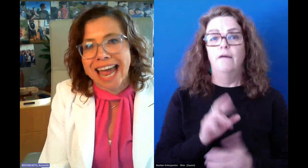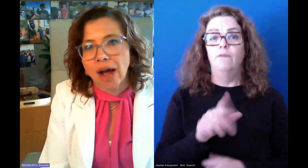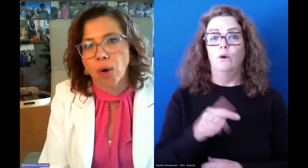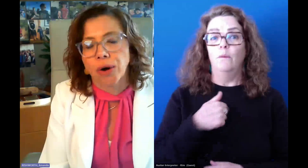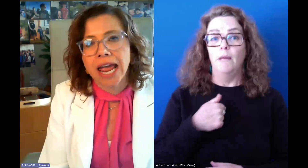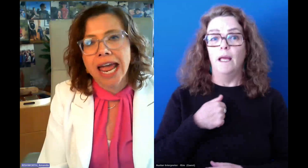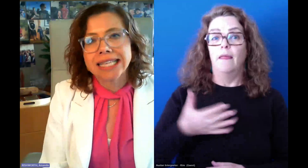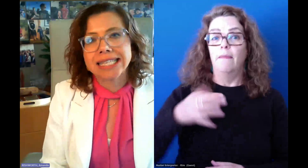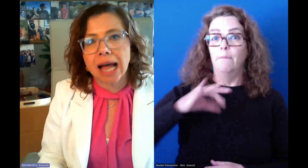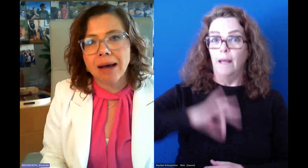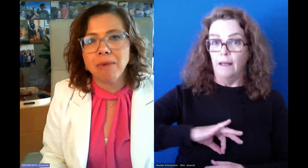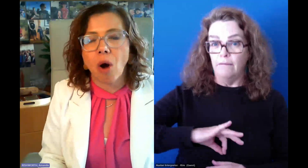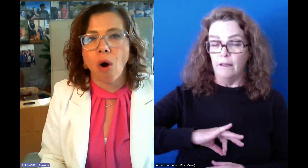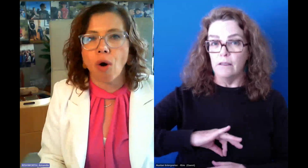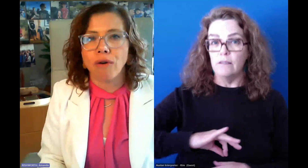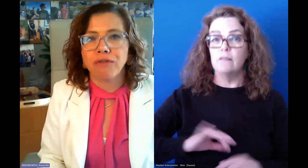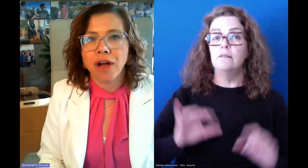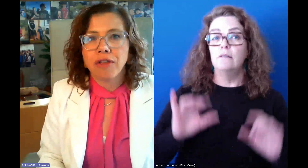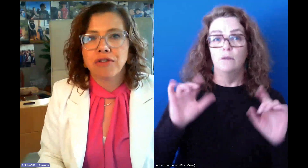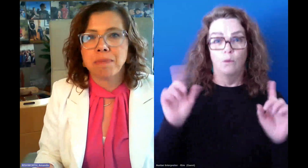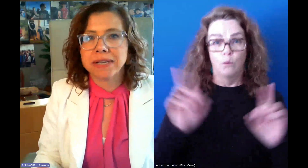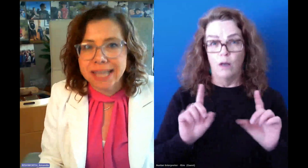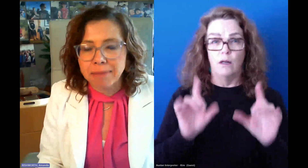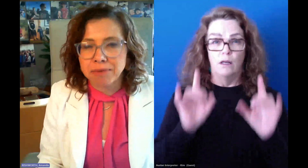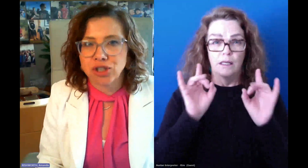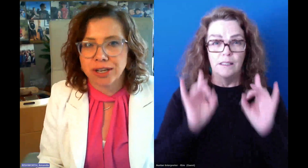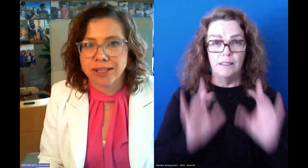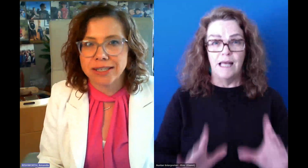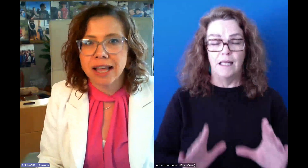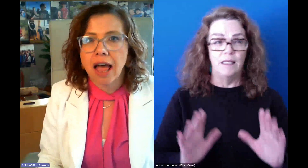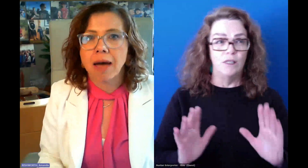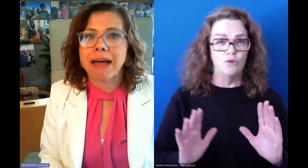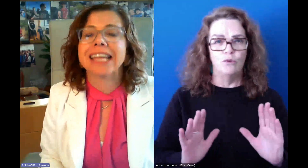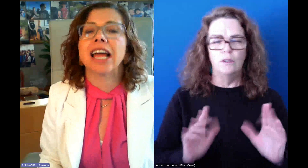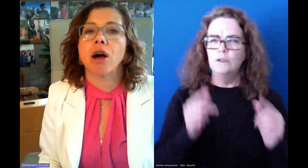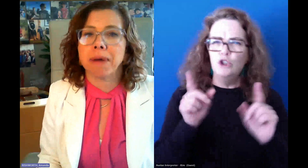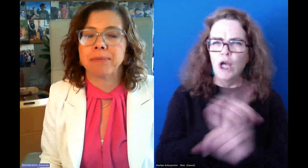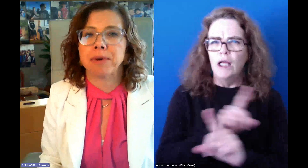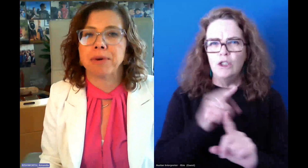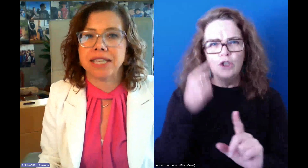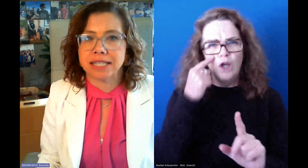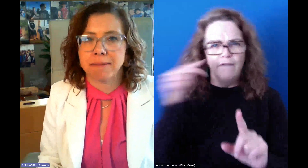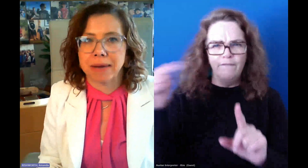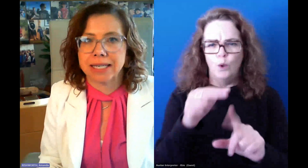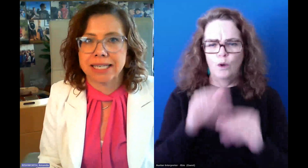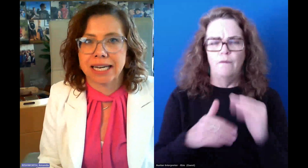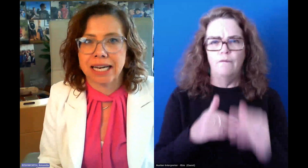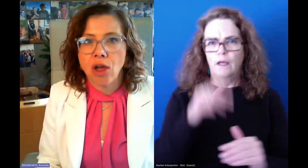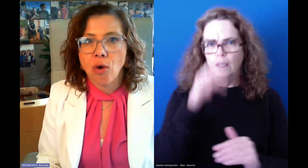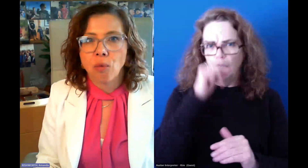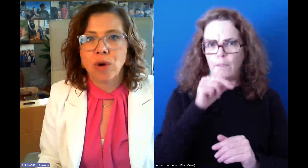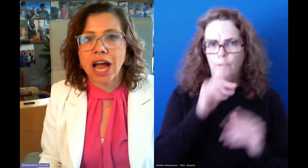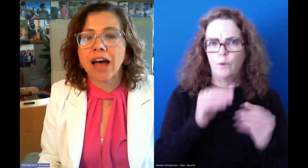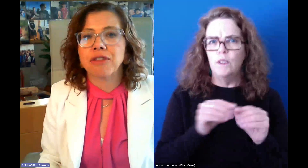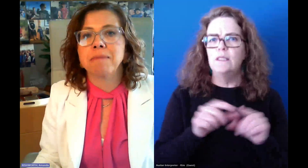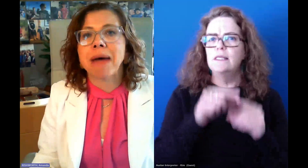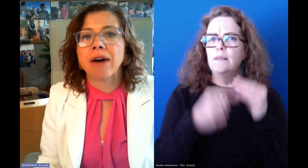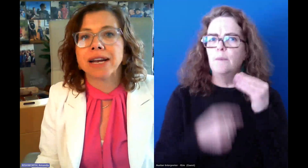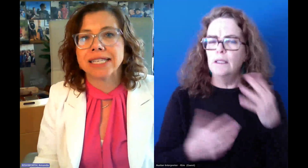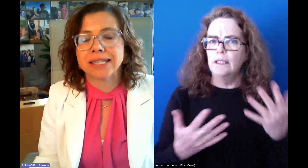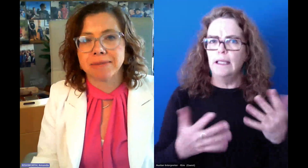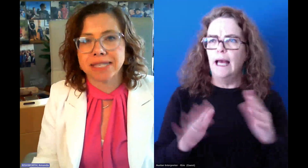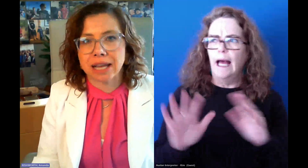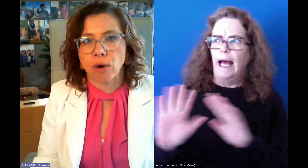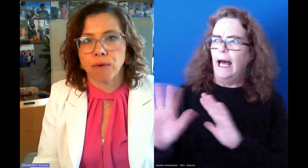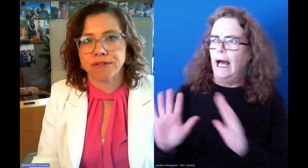down some of the perceptions about young people with disability which are the barriers themselves